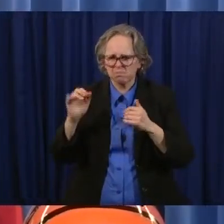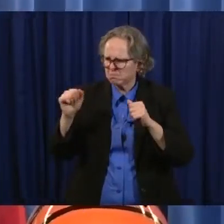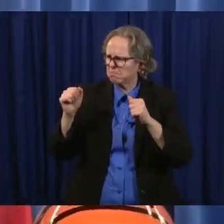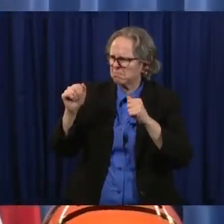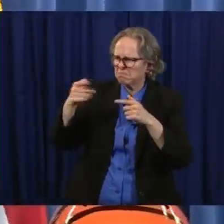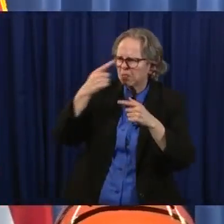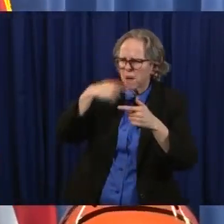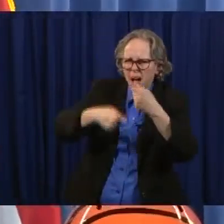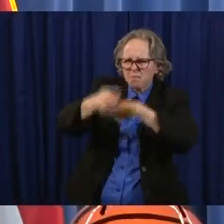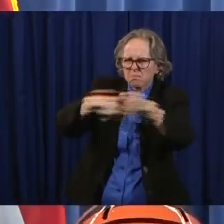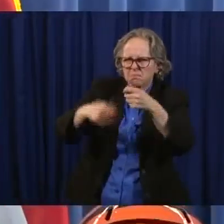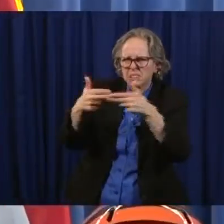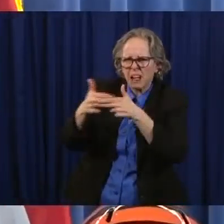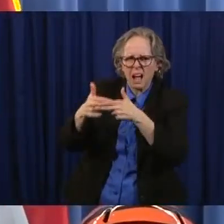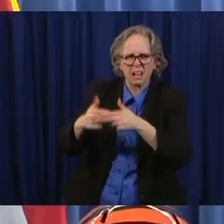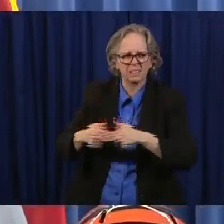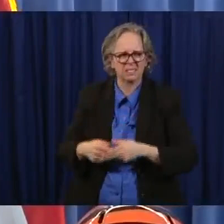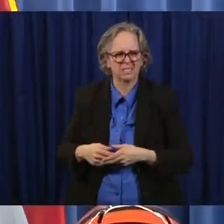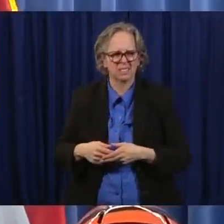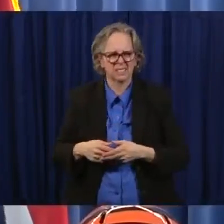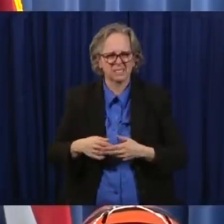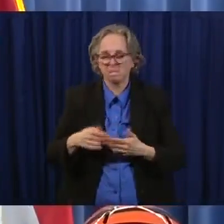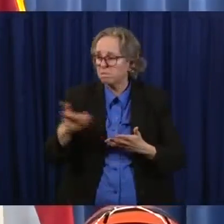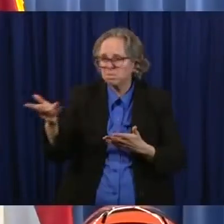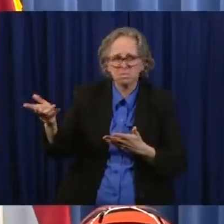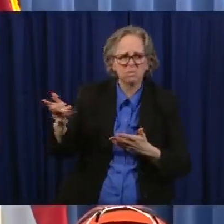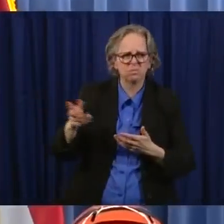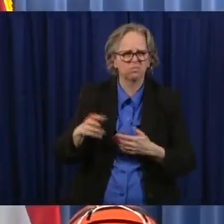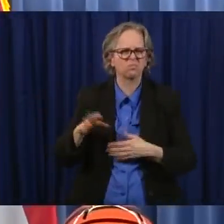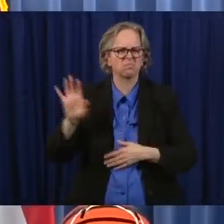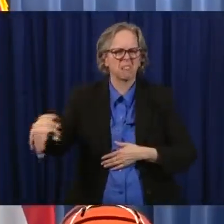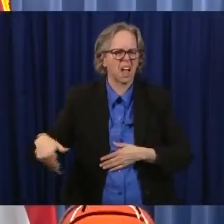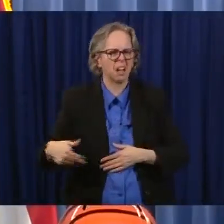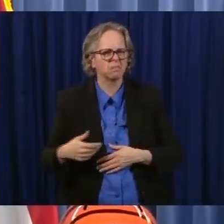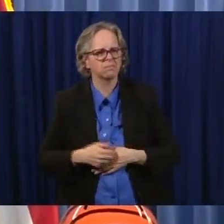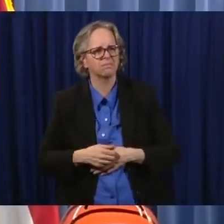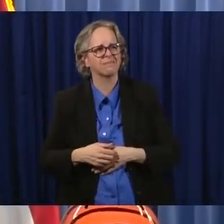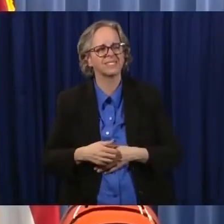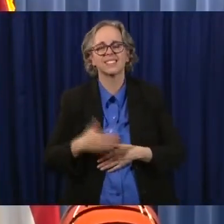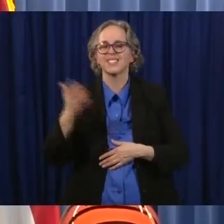THE DOCTOR BACK ON THE SCREEN? DOCTOR, CAN YOU SWITCH BACK? SURE.